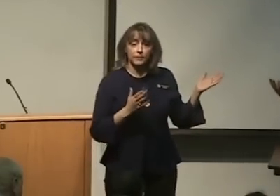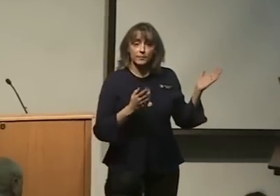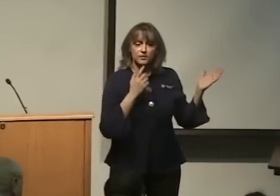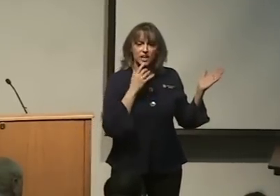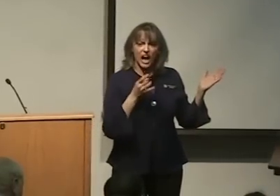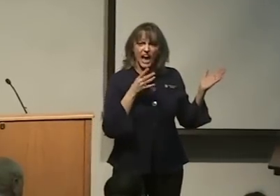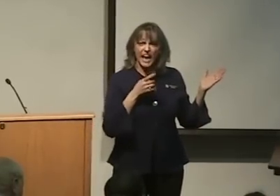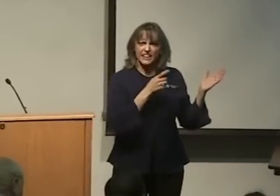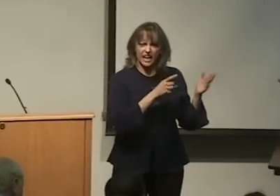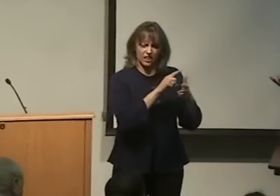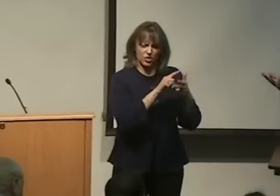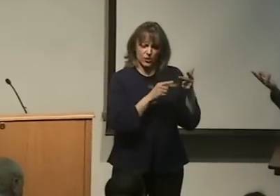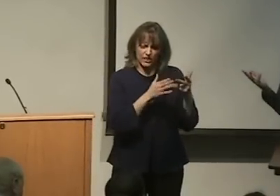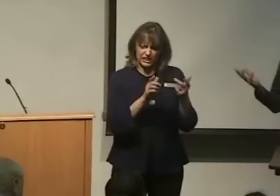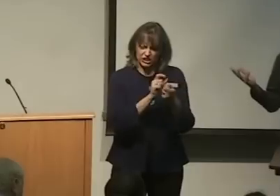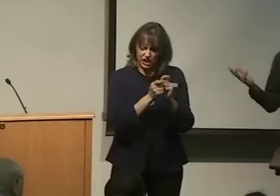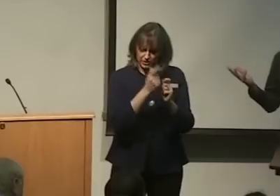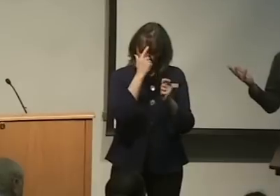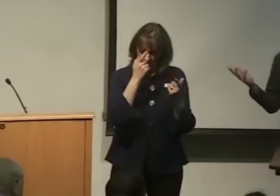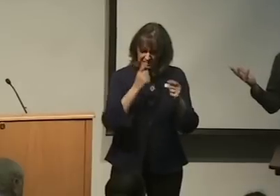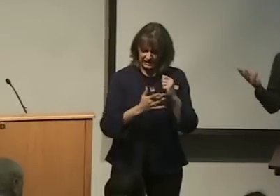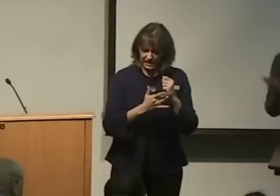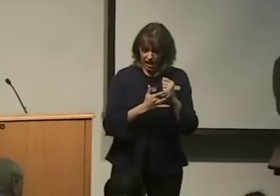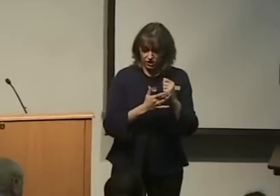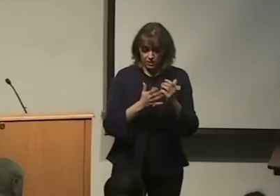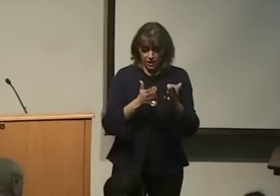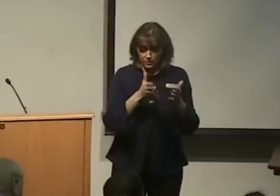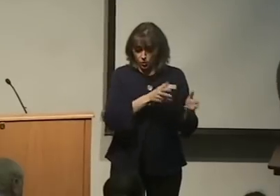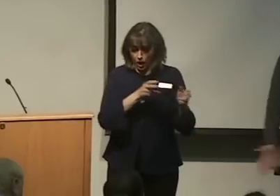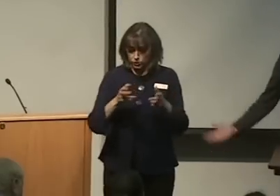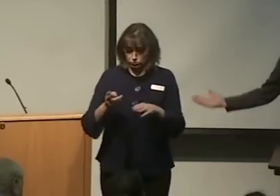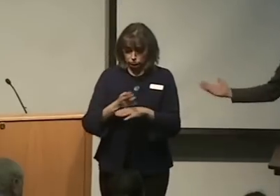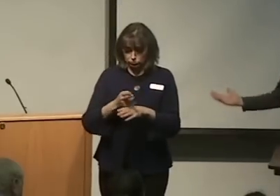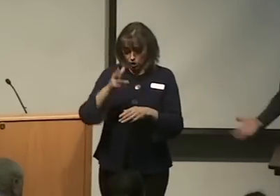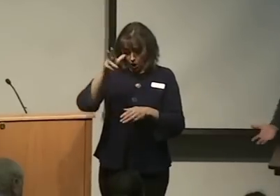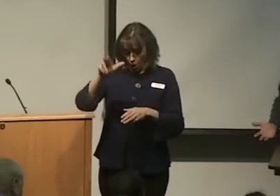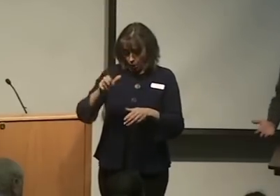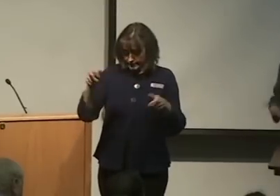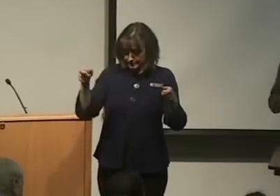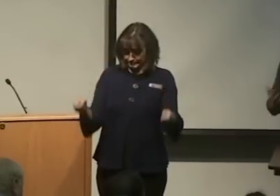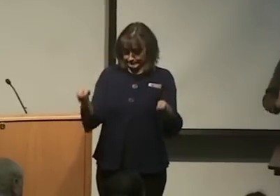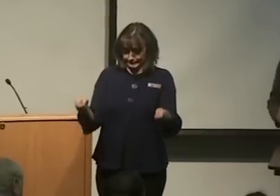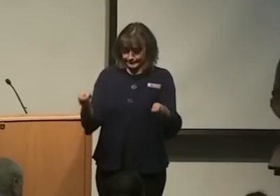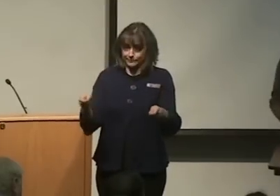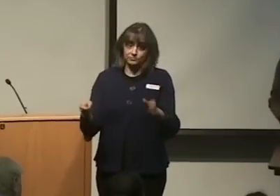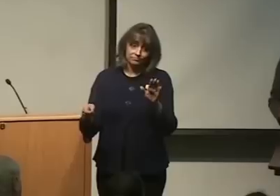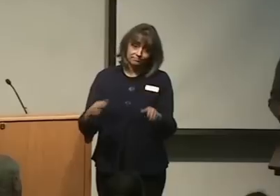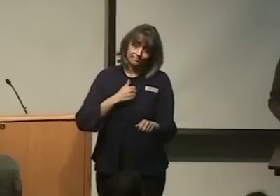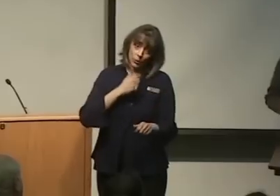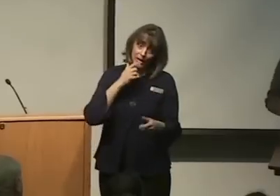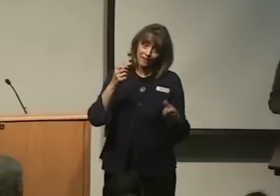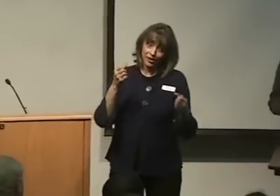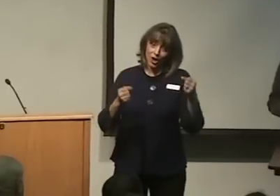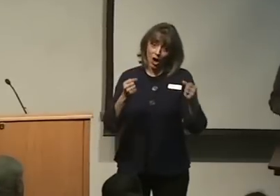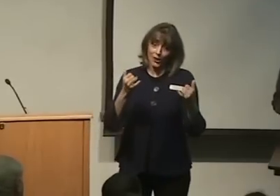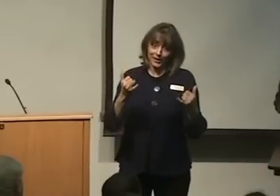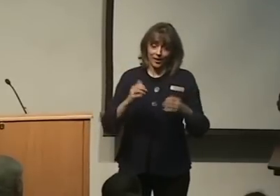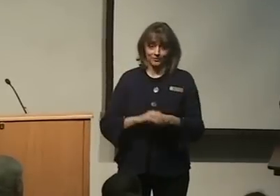too, but we have cars now. So our relationship with knowledge has simply changed. It used to be that you had lectures.